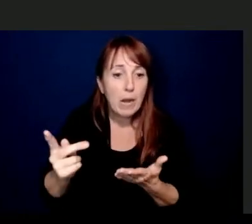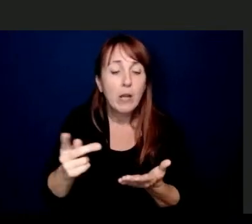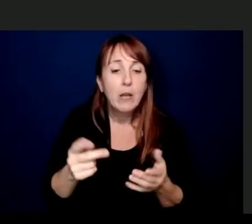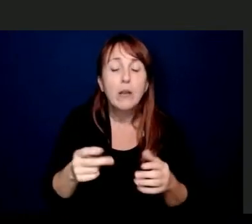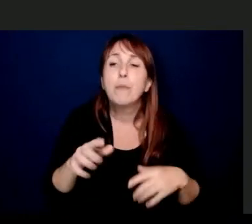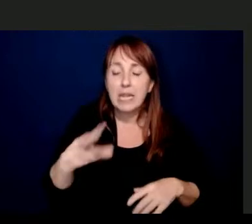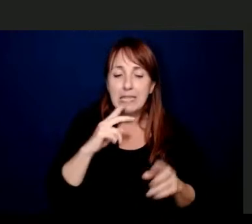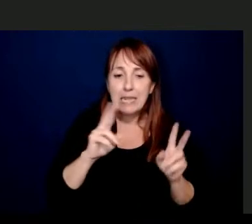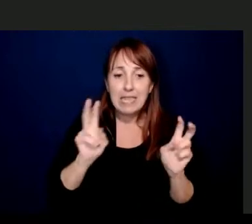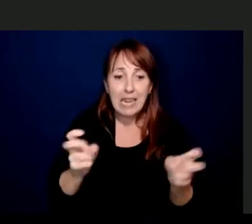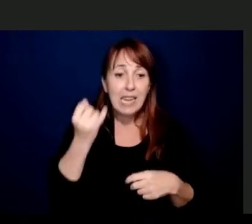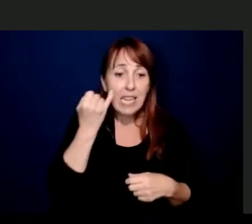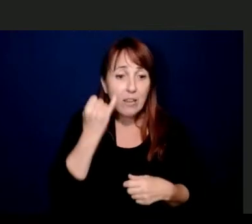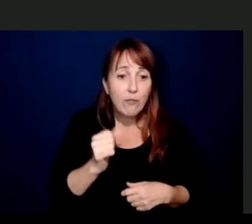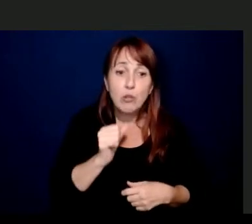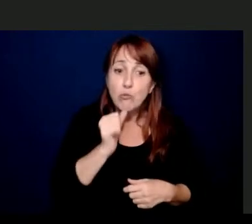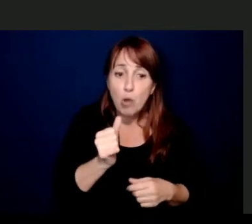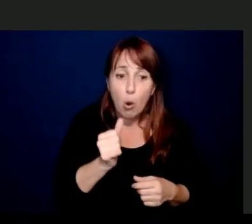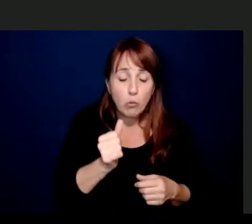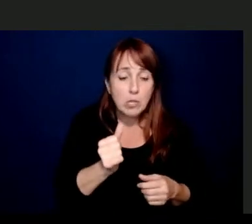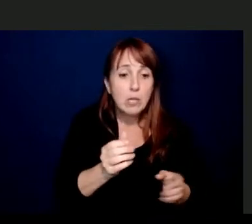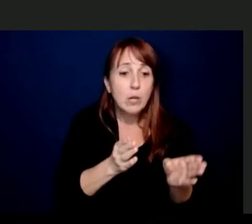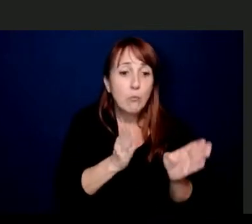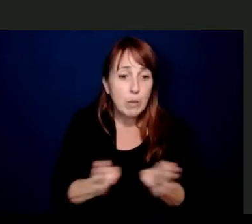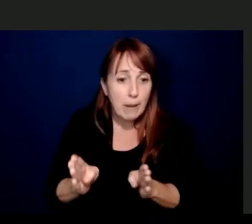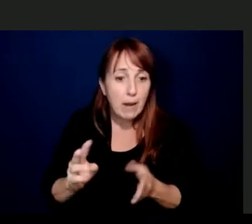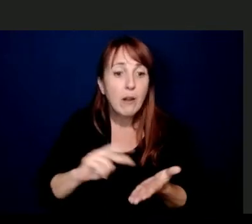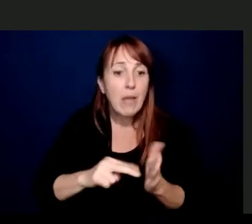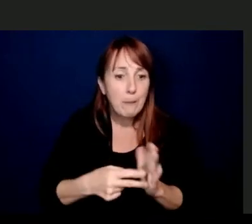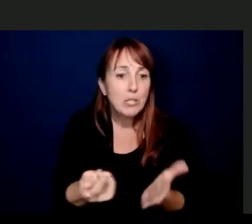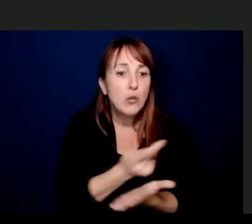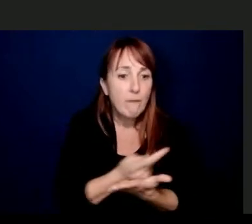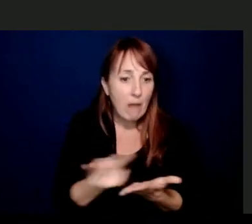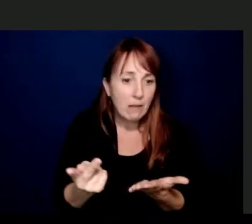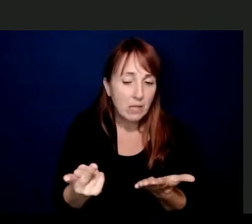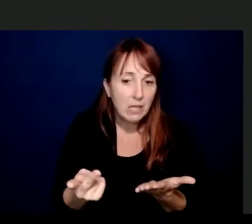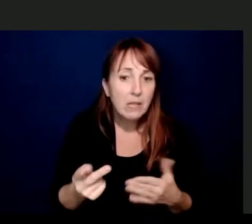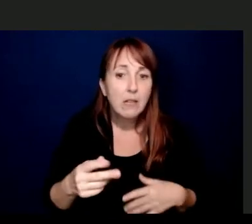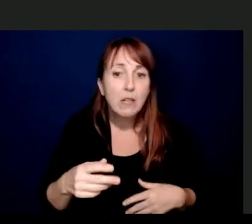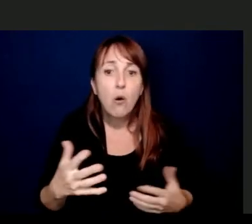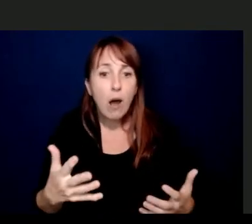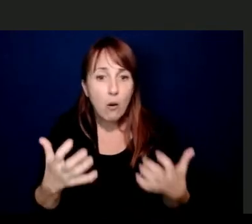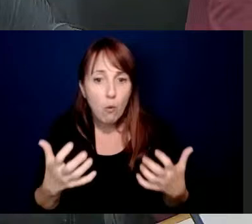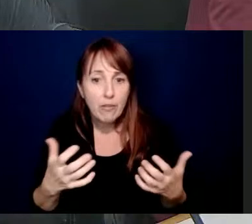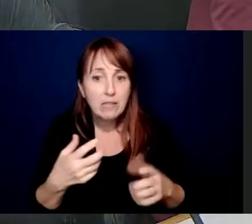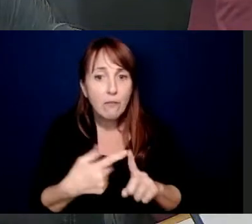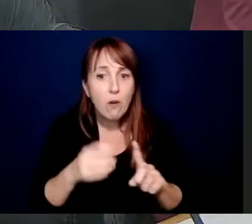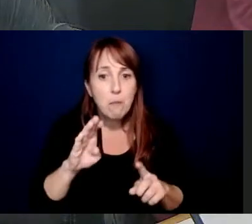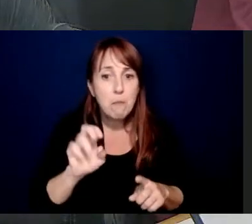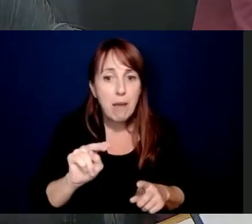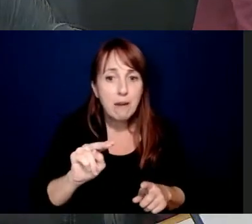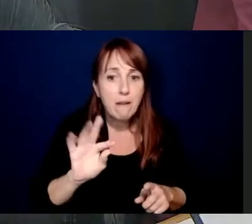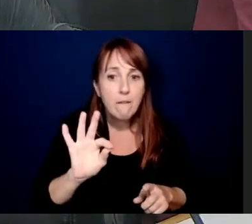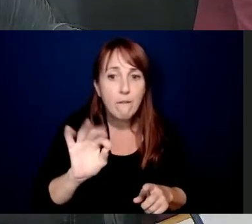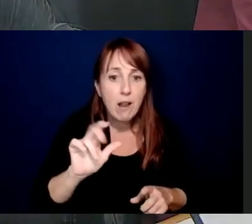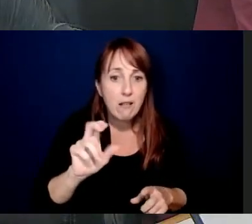So I agree with the bill that needs to be passed on. That's all have to say on my testimony. Mahalo. Okay, thank you very much.